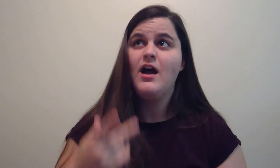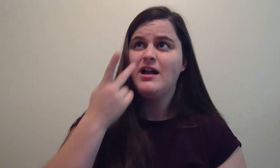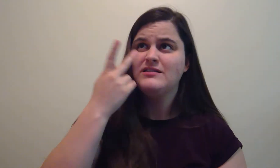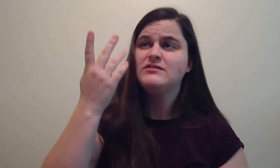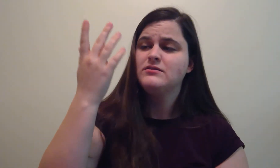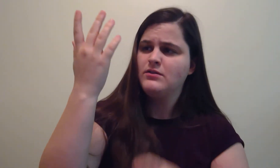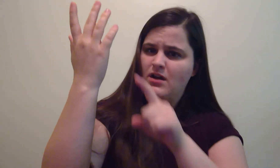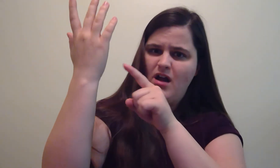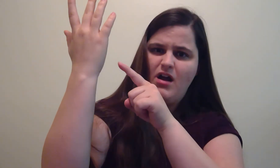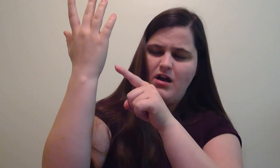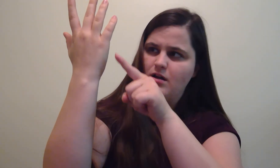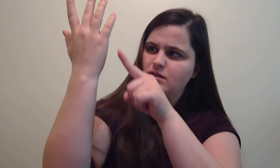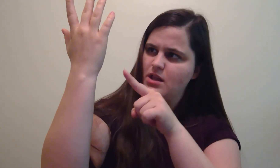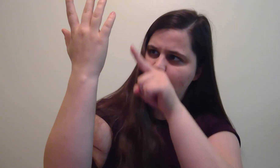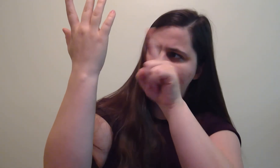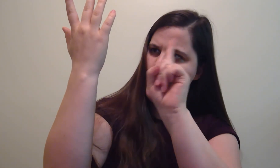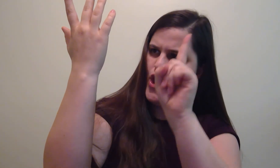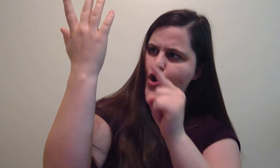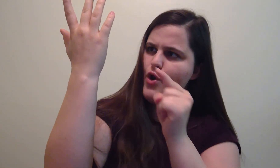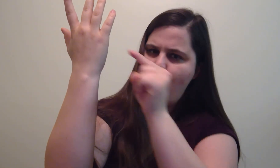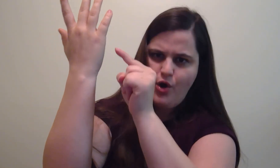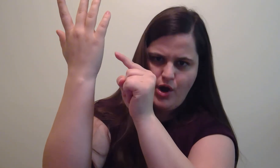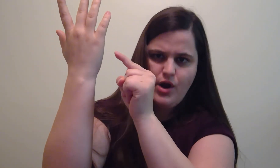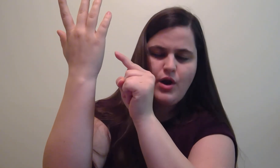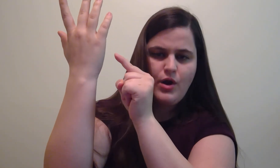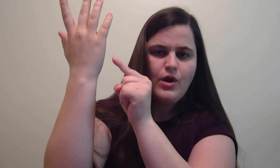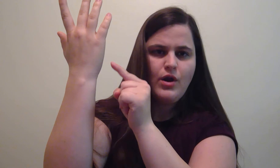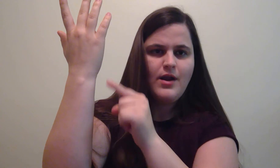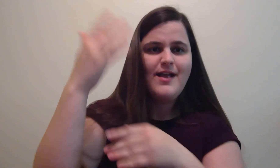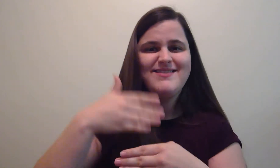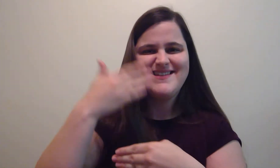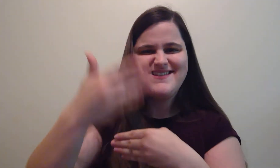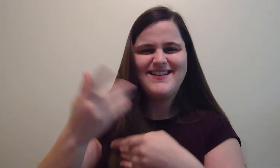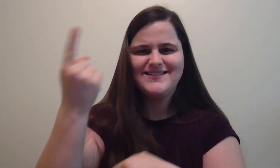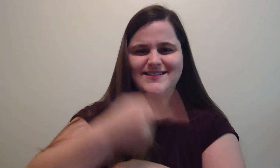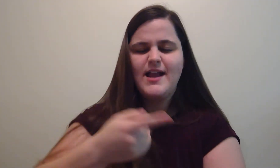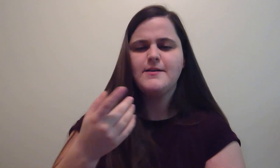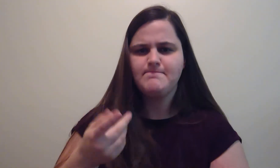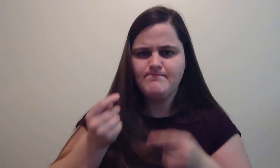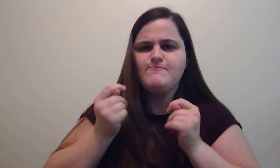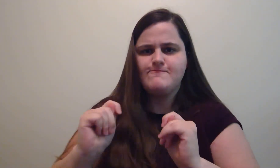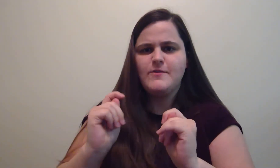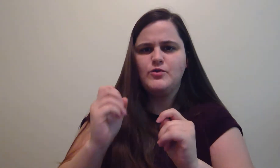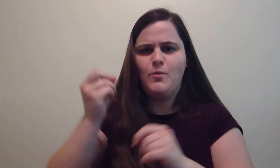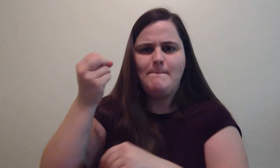So I made a mental picture of how high she climbed, and the next day I set off to outdo her